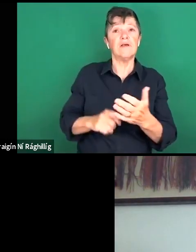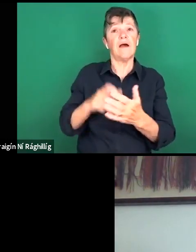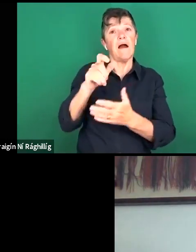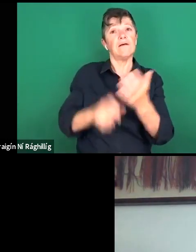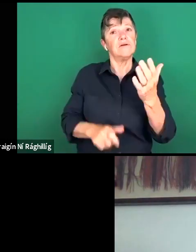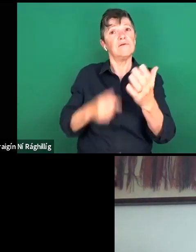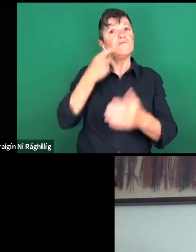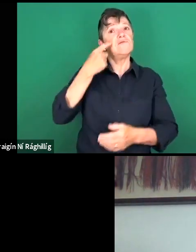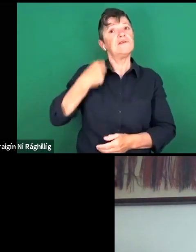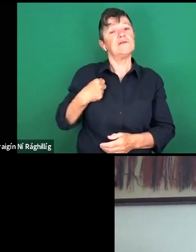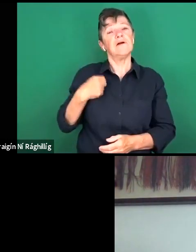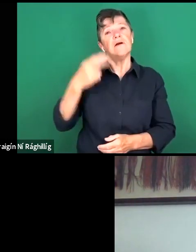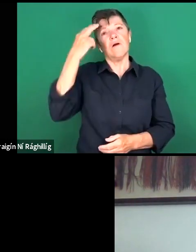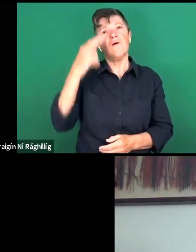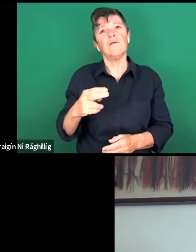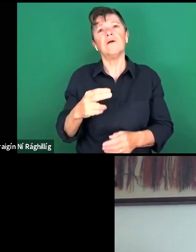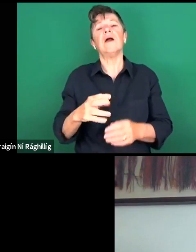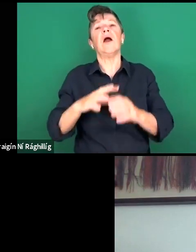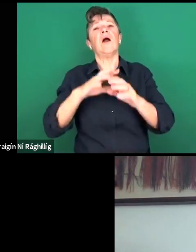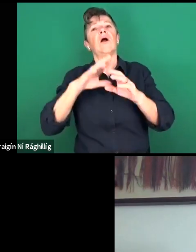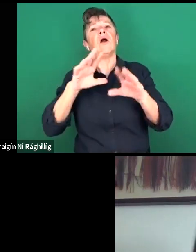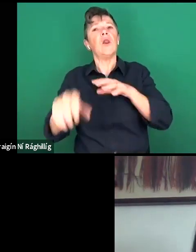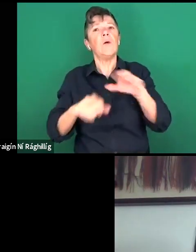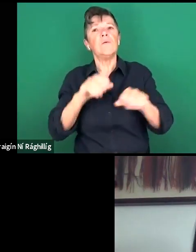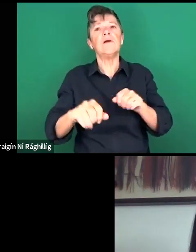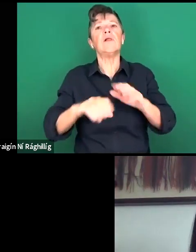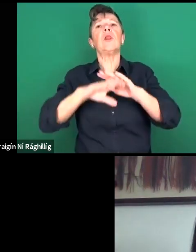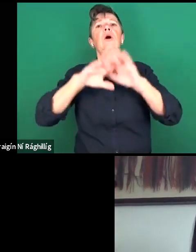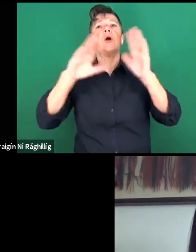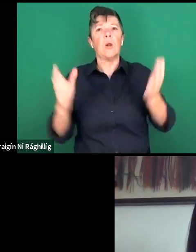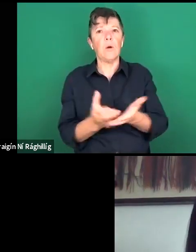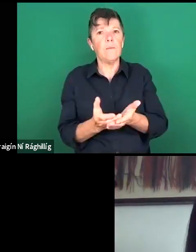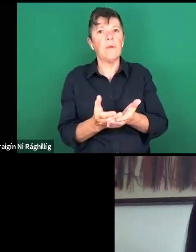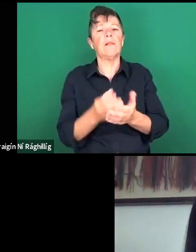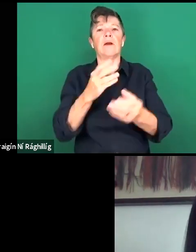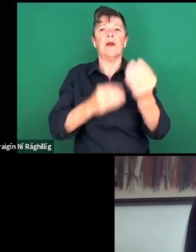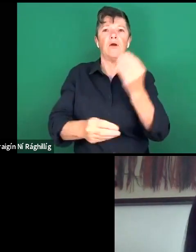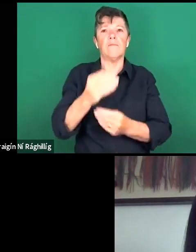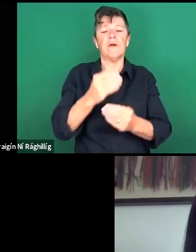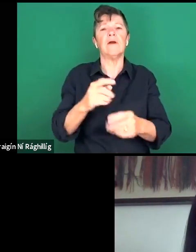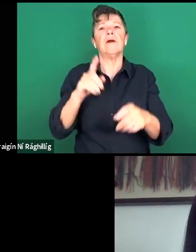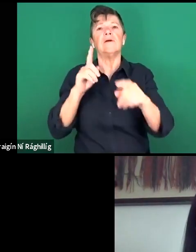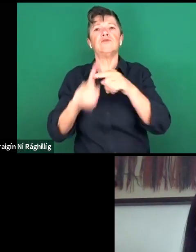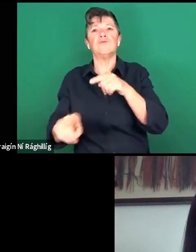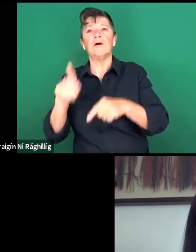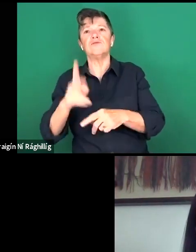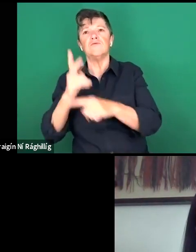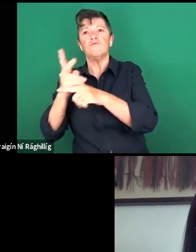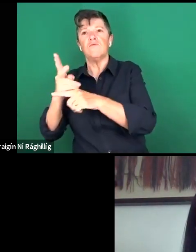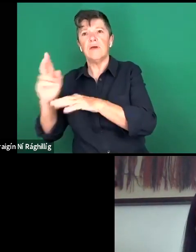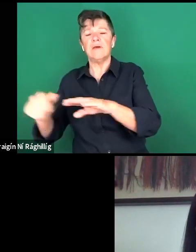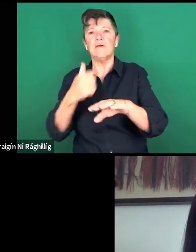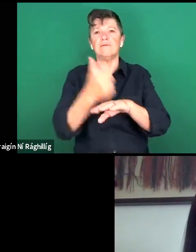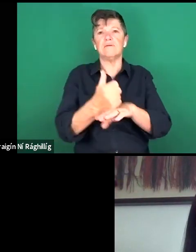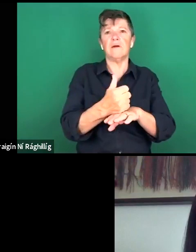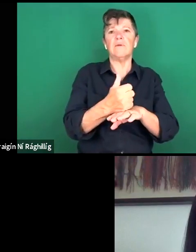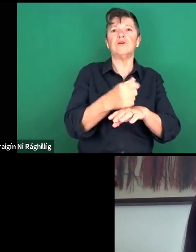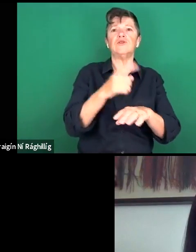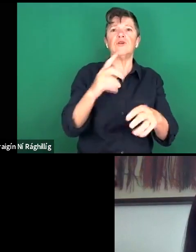and configure the way the world is organised and the inequalities that shape the world so in that sense I do